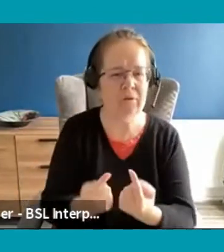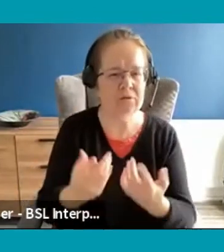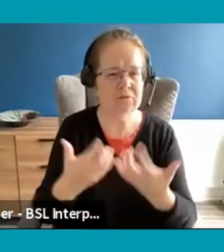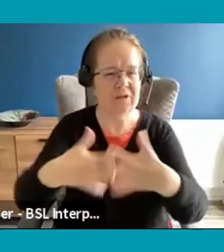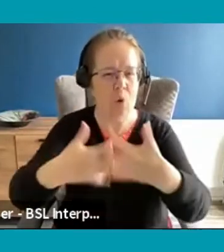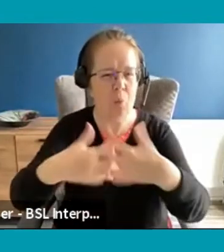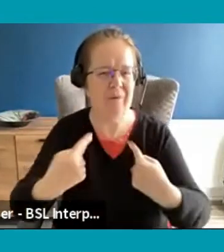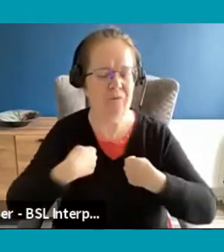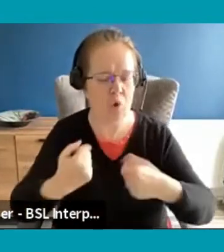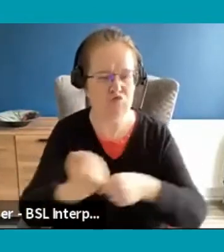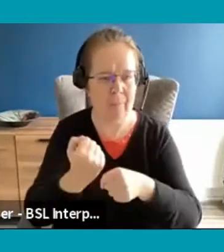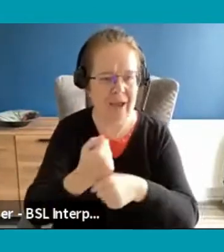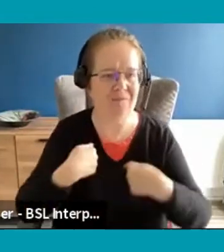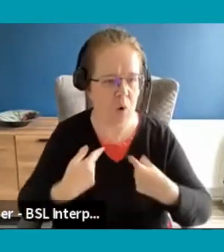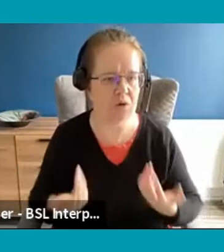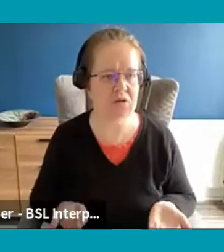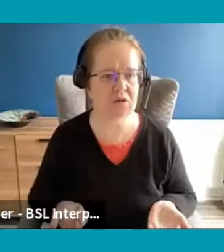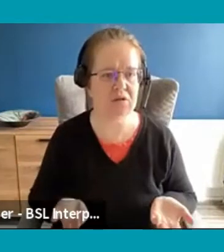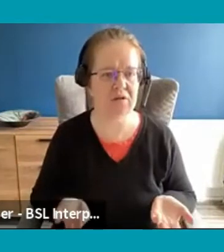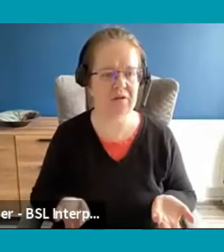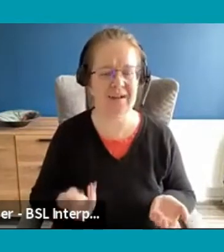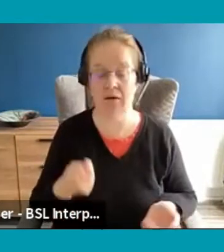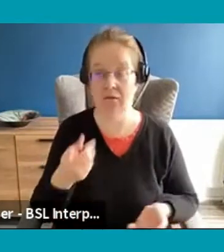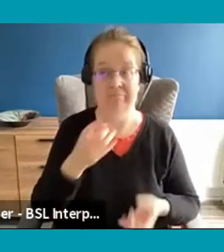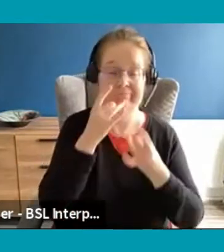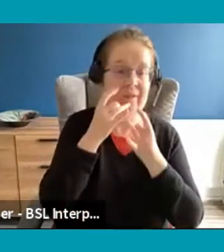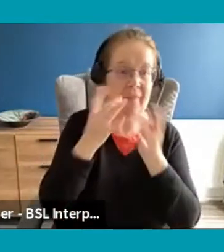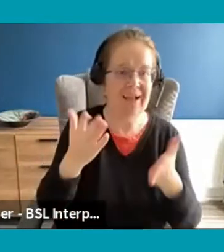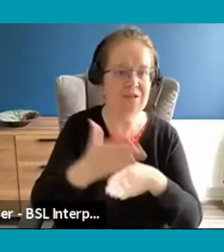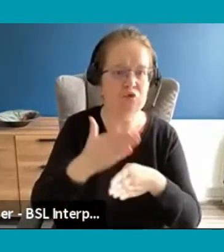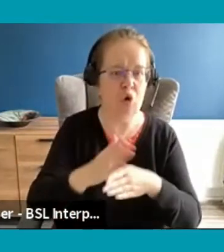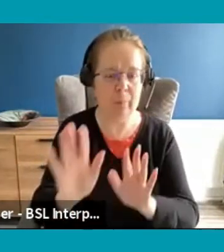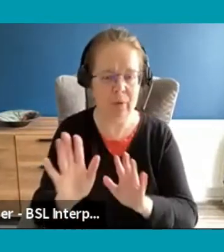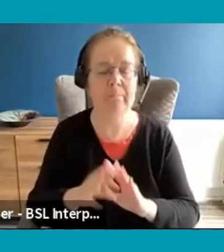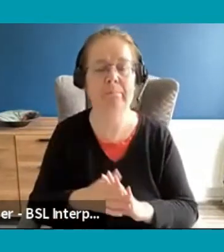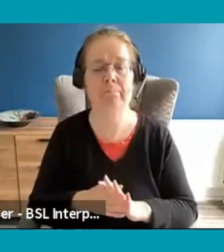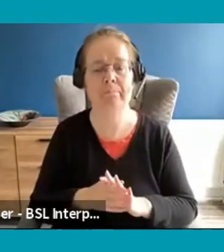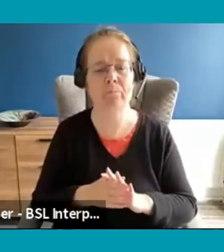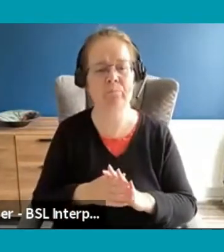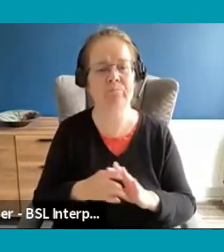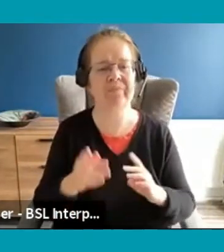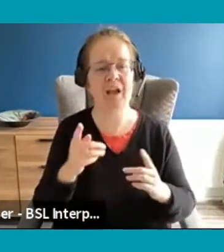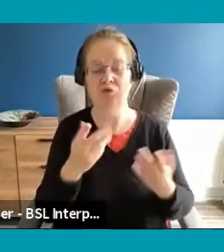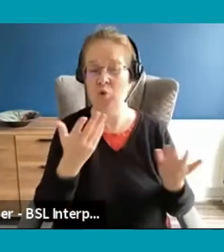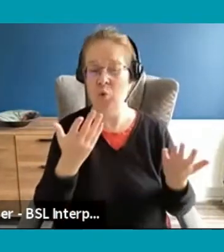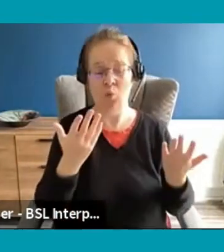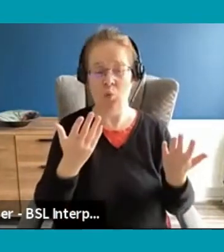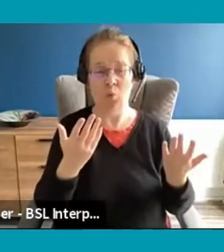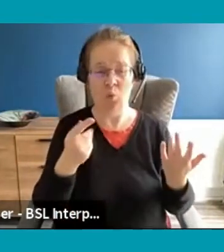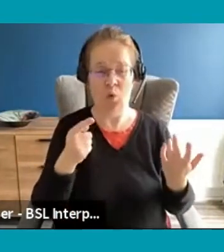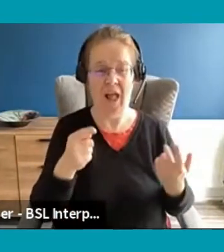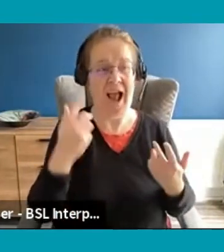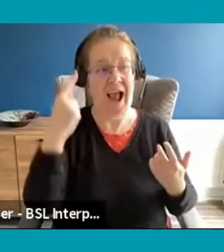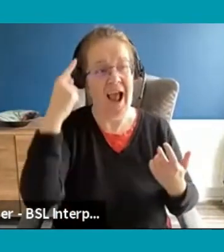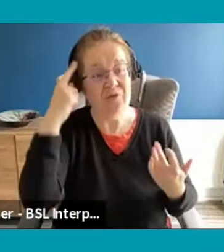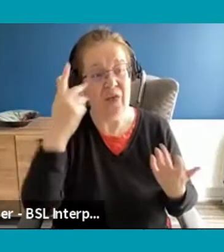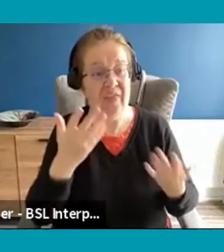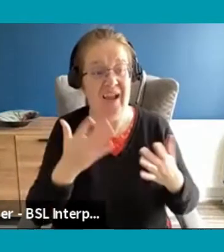and they're doing a terrific job. So if you think anything you think about a computer got people like in the desktop,